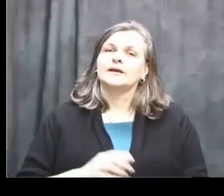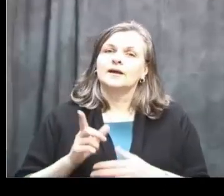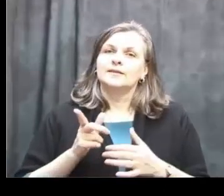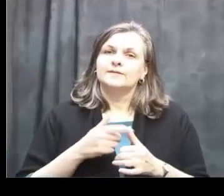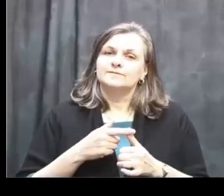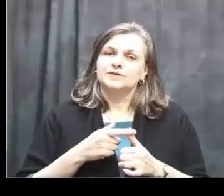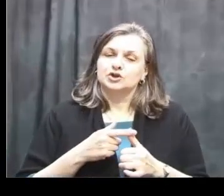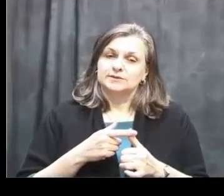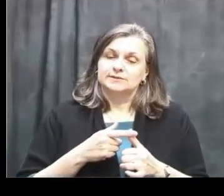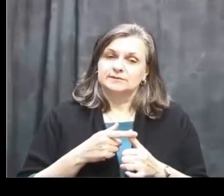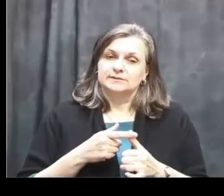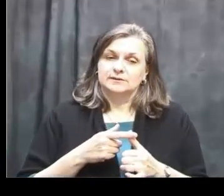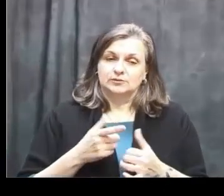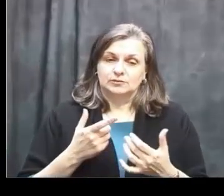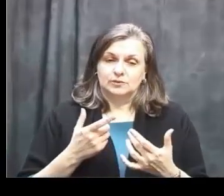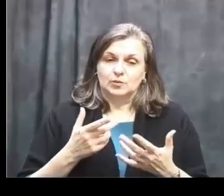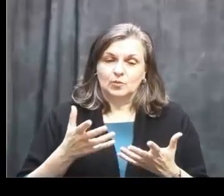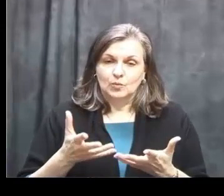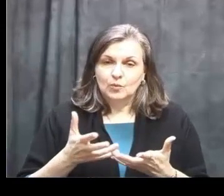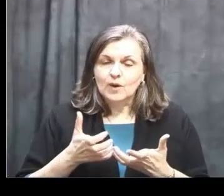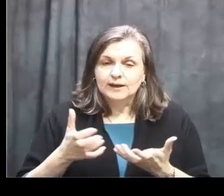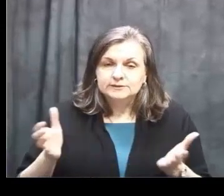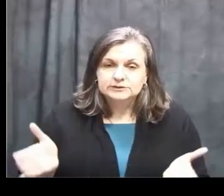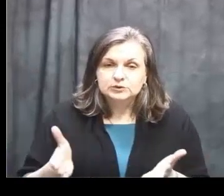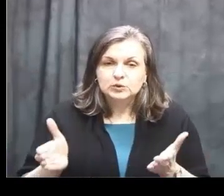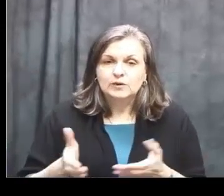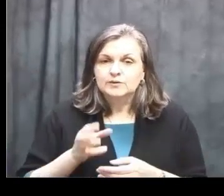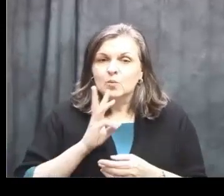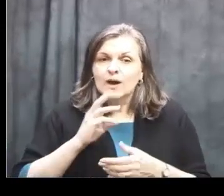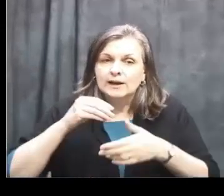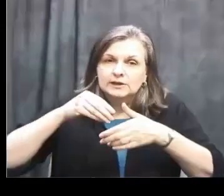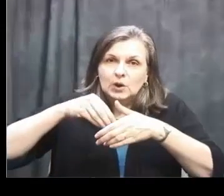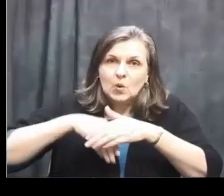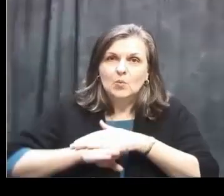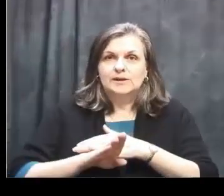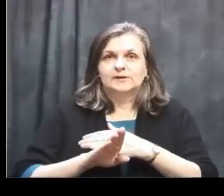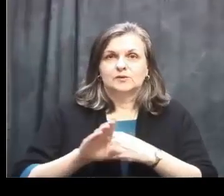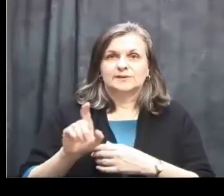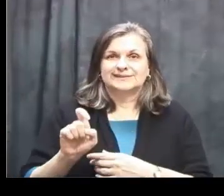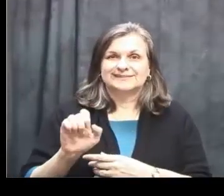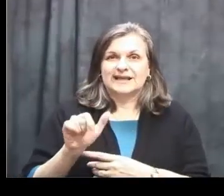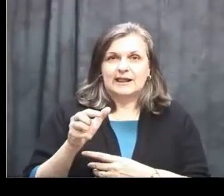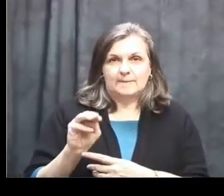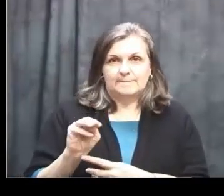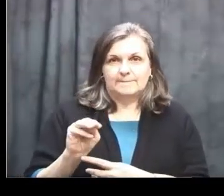is actually getting water to want to move into the xylem so we have to establish what we call root